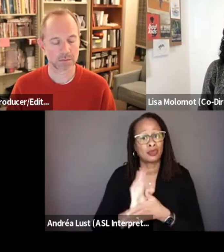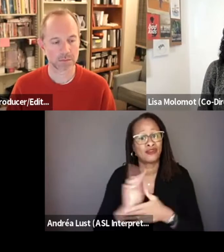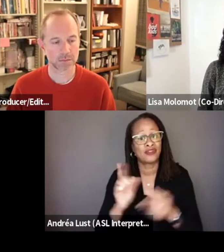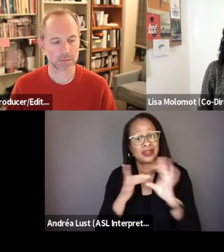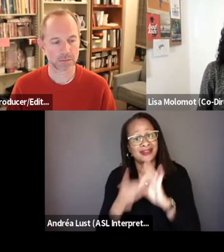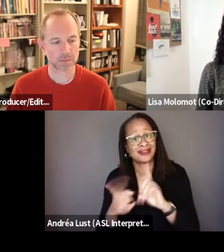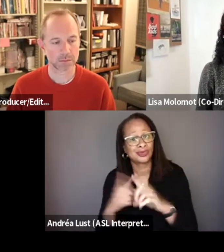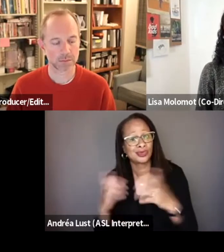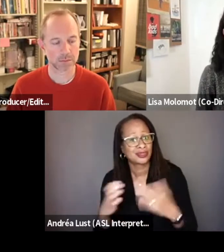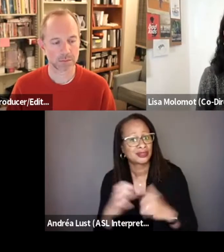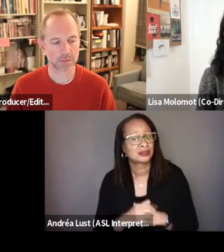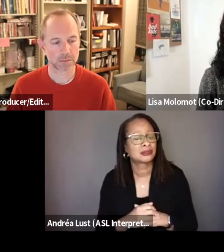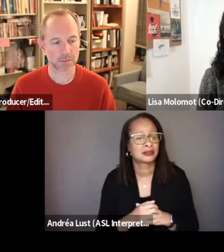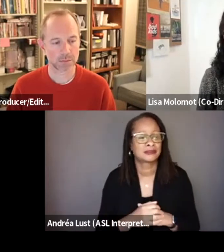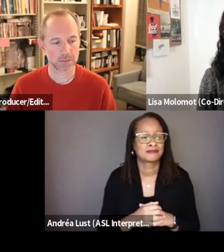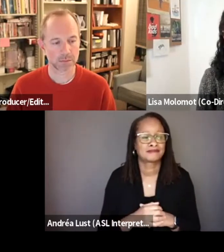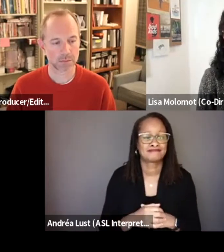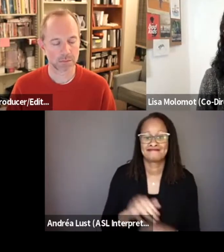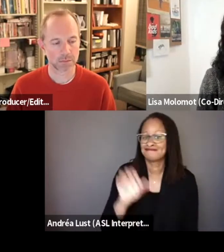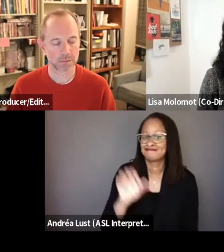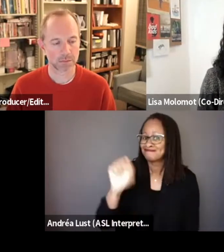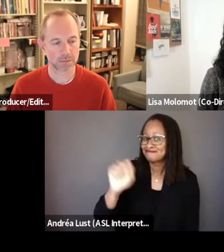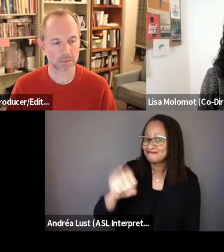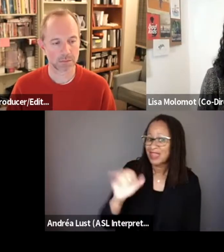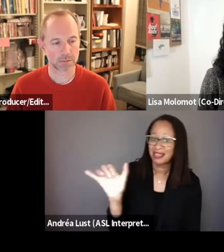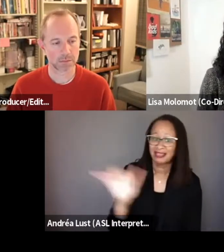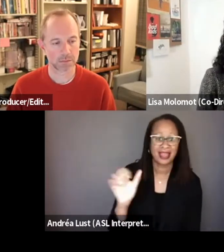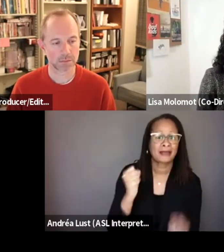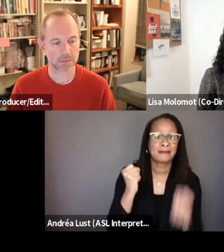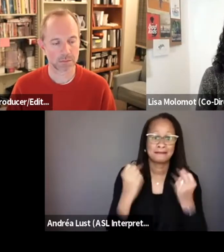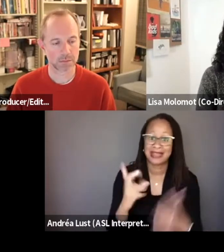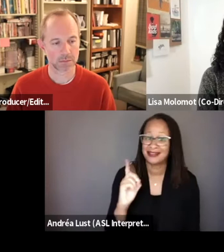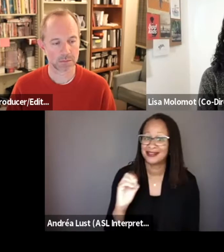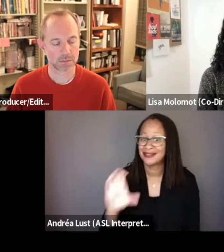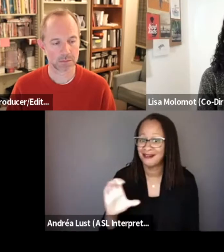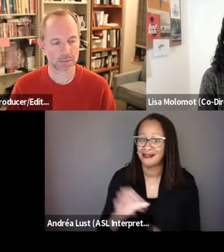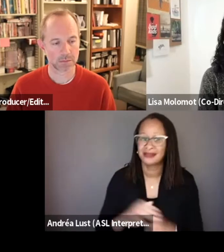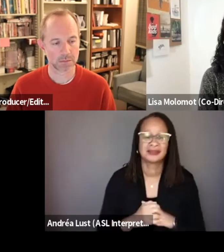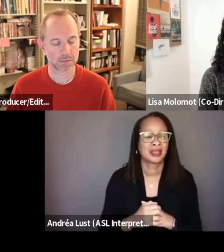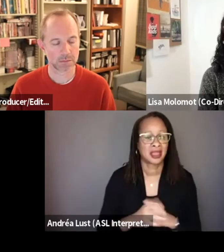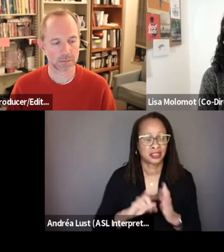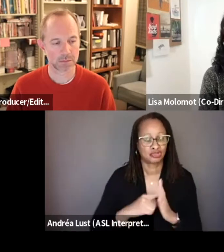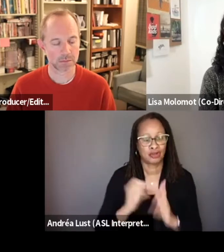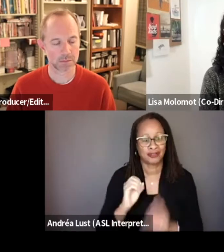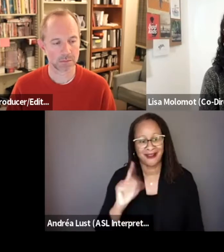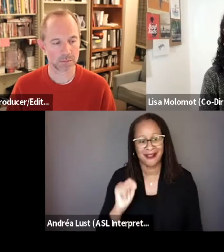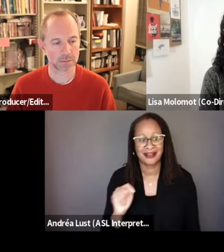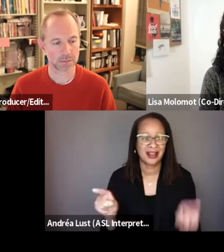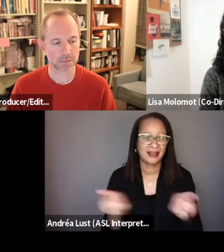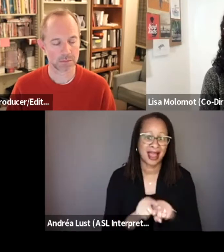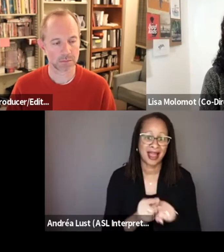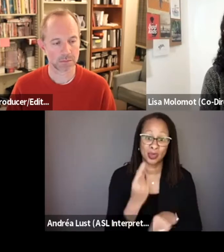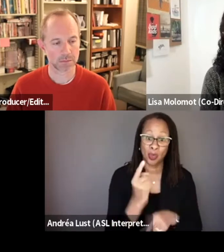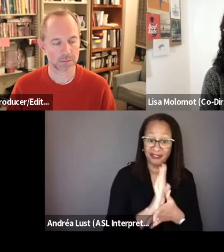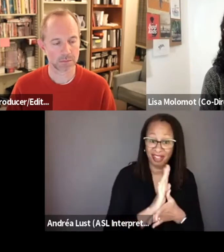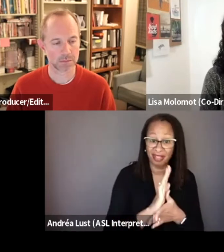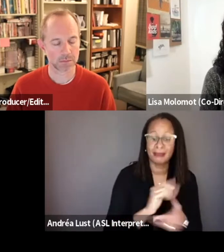Yeah, like so many documentaries, that sort of started out as one film, and as we learned more